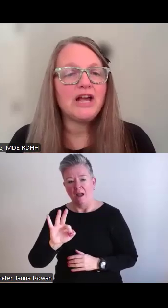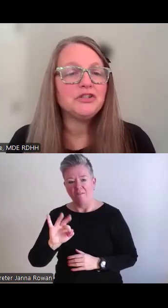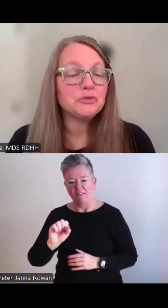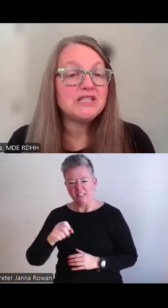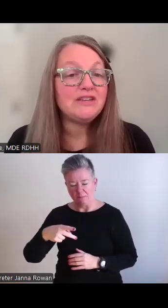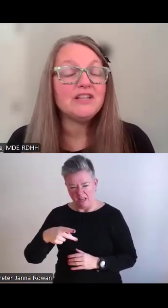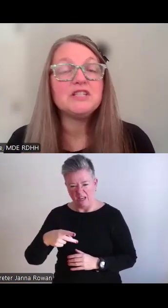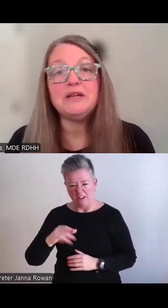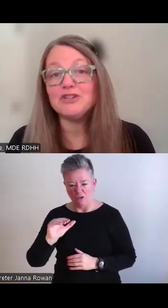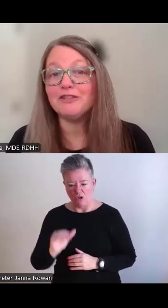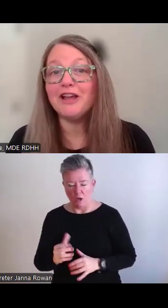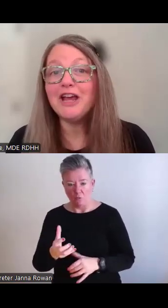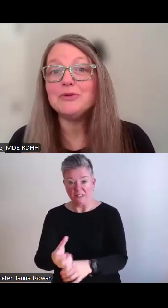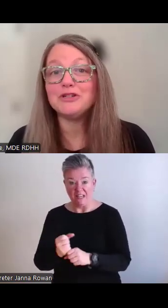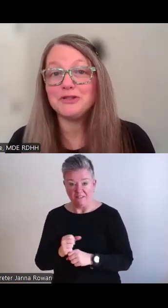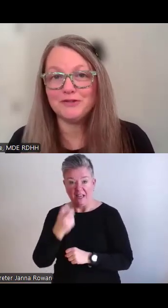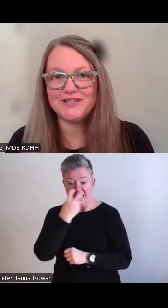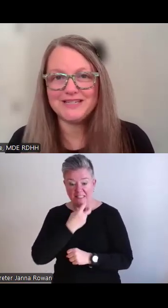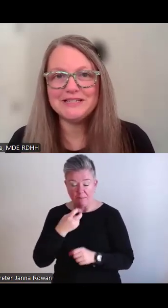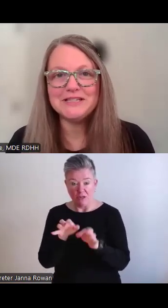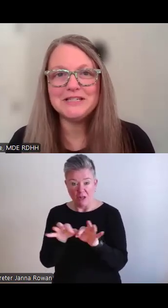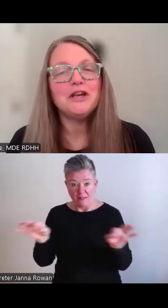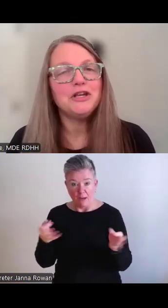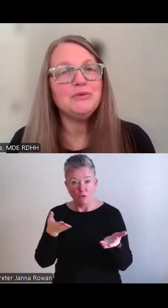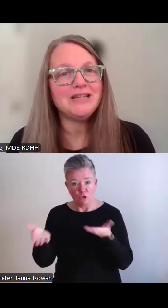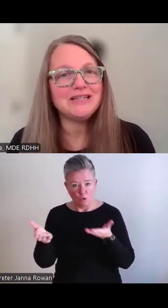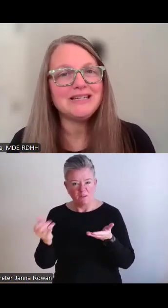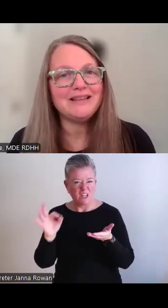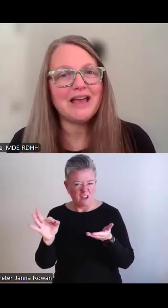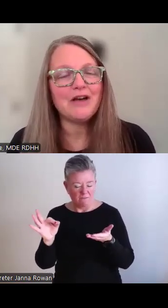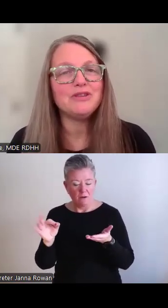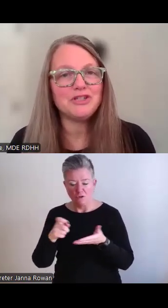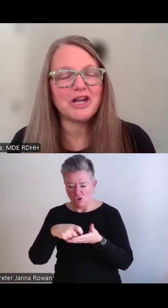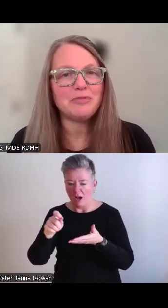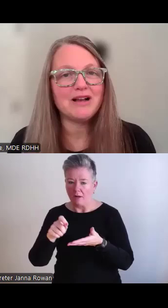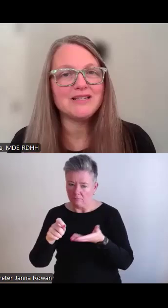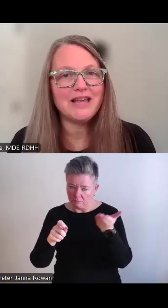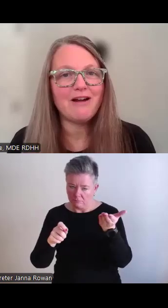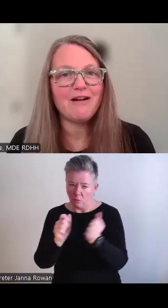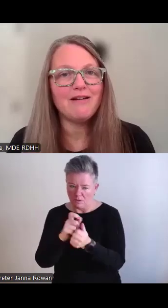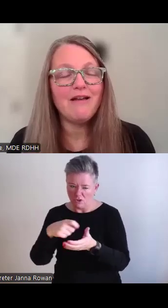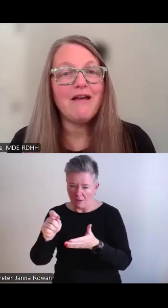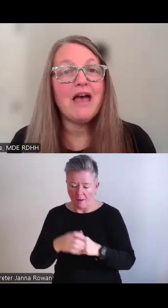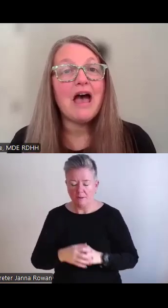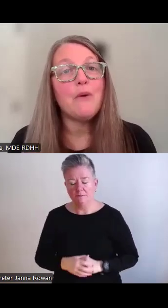child is receiving speech and language services, you would indicate that with a checkbox there.